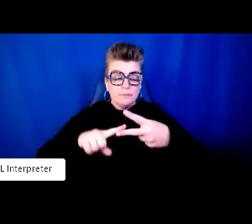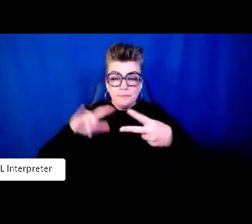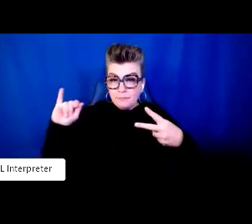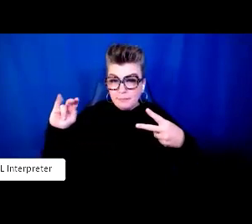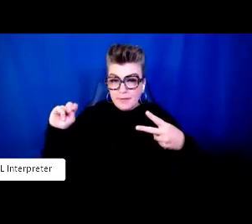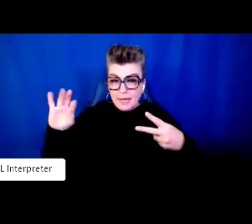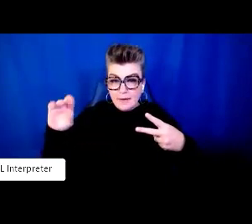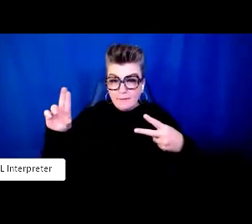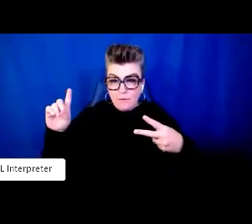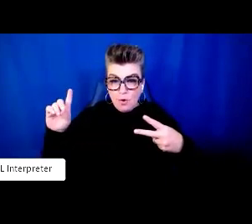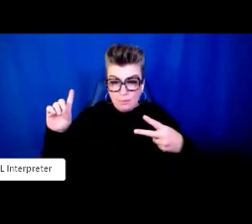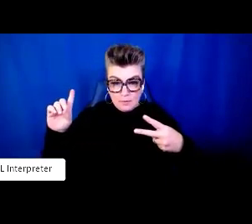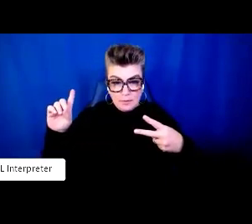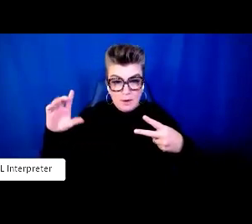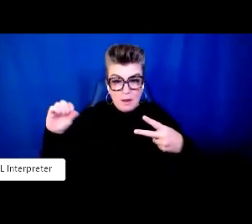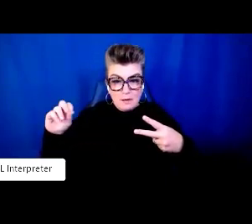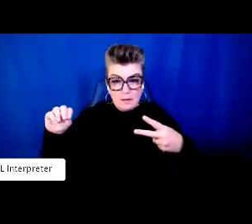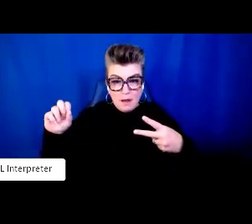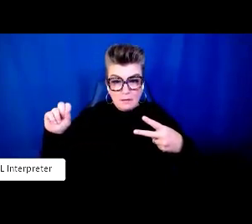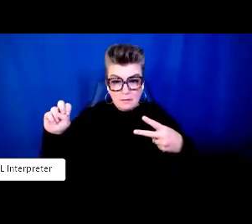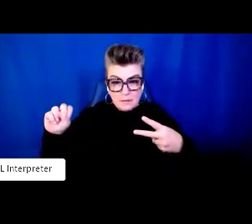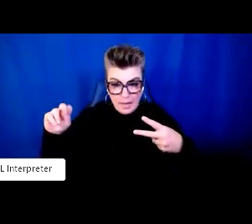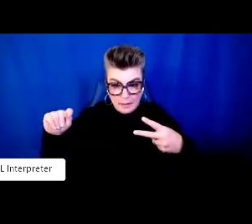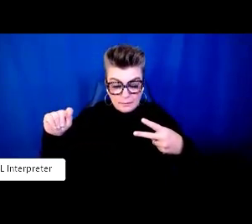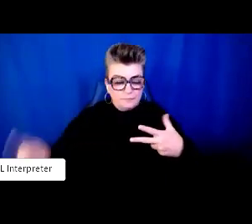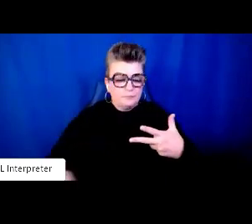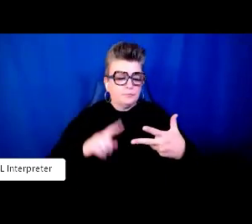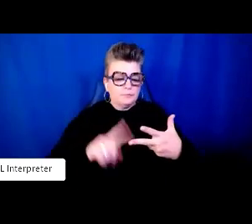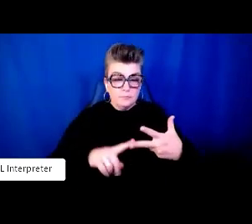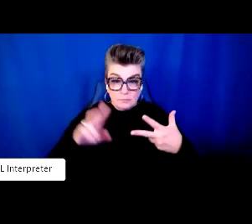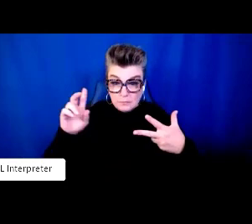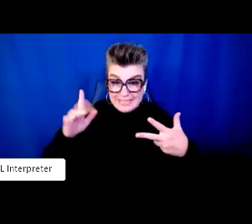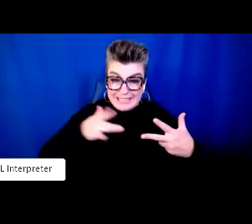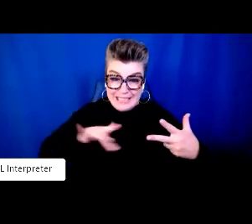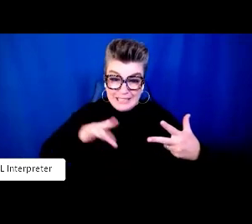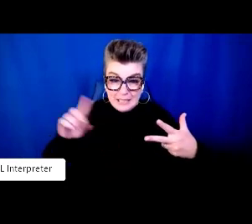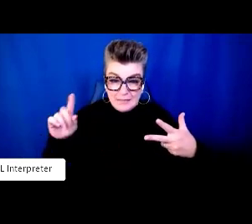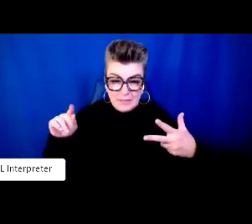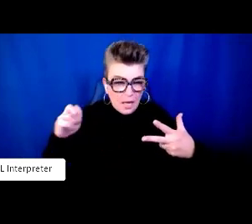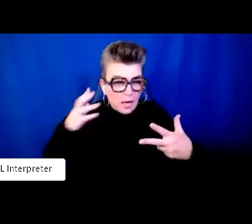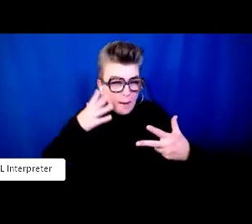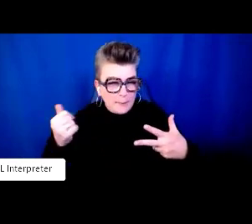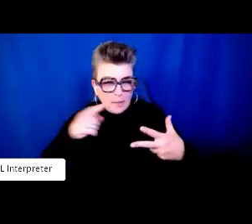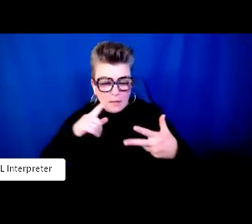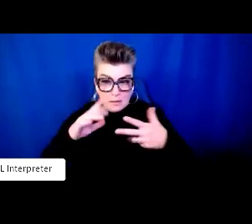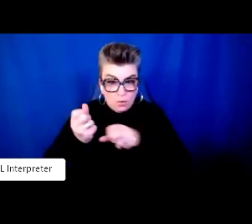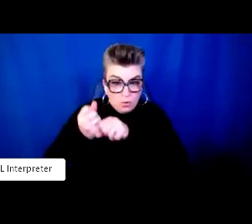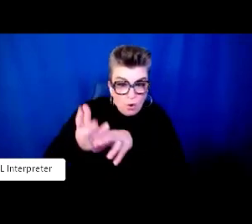if data might be considered particularly sensitive due to the ability to cause individual or group harm,